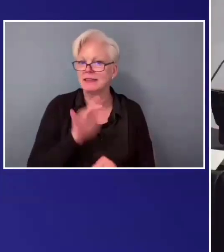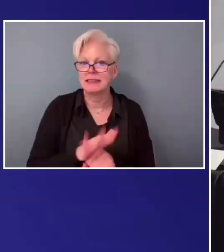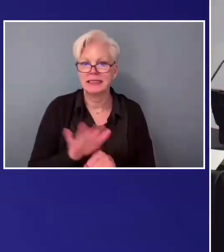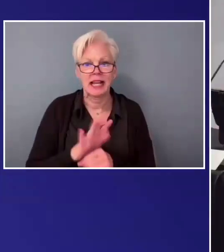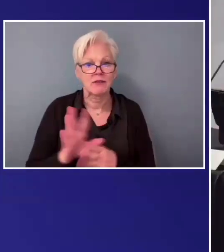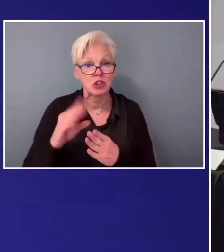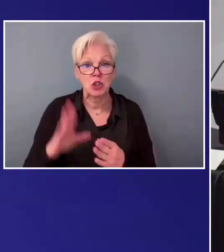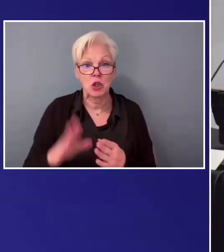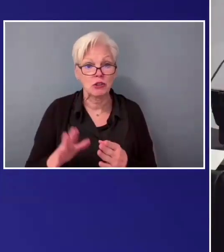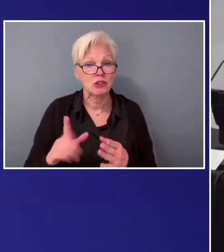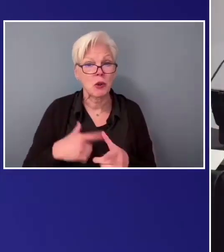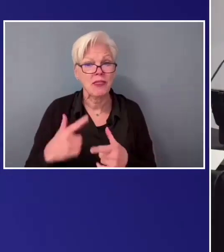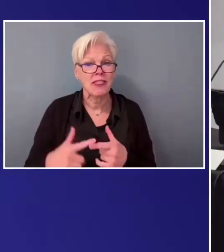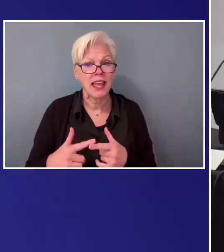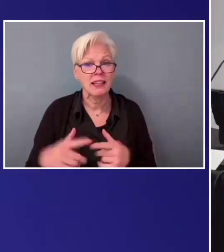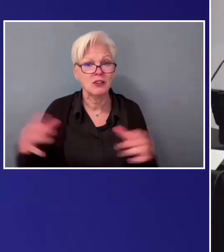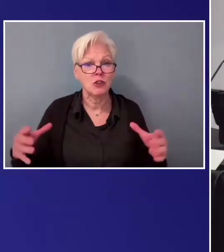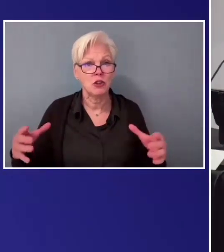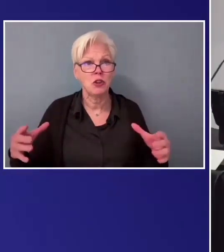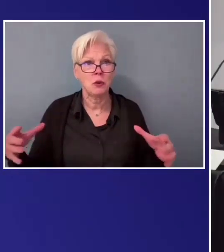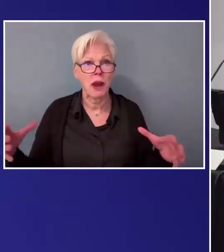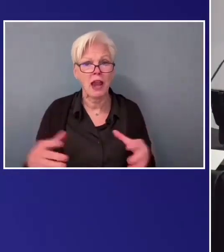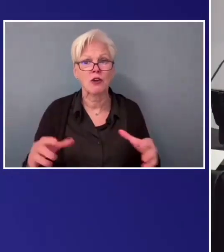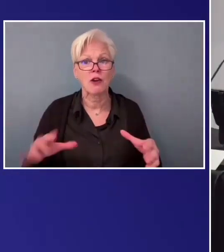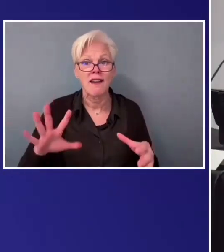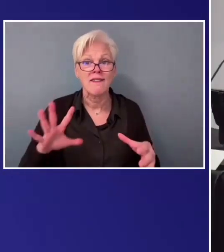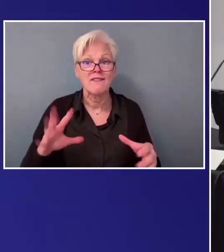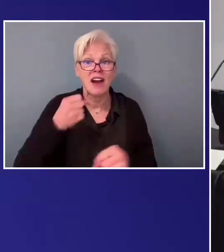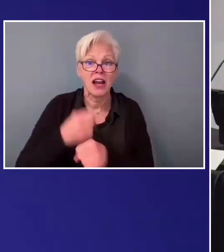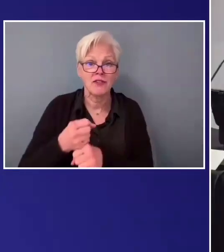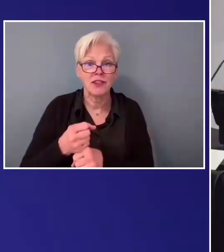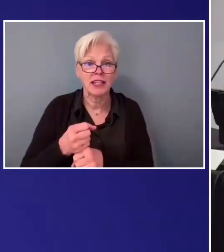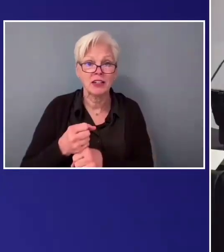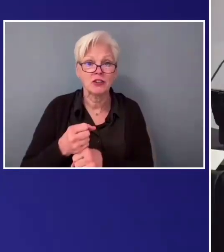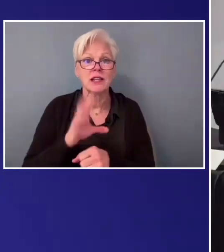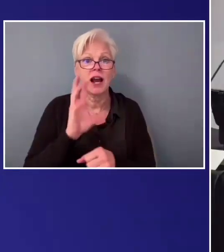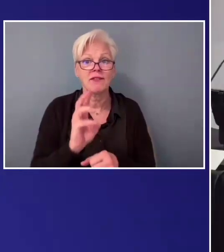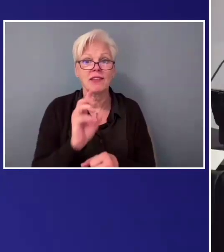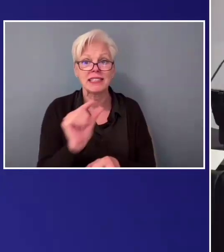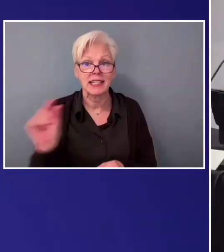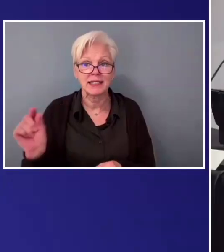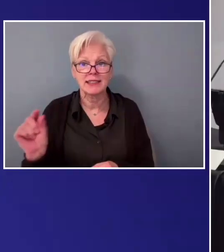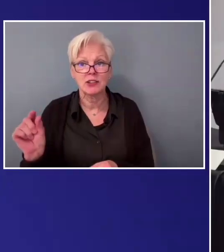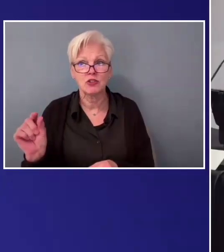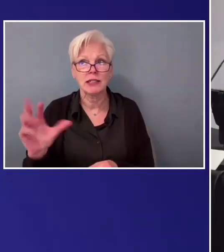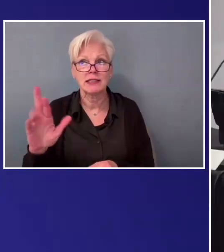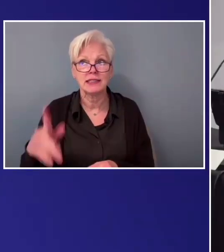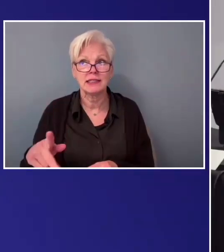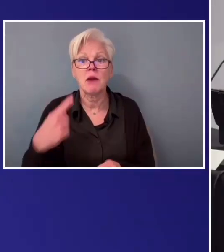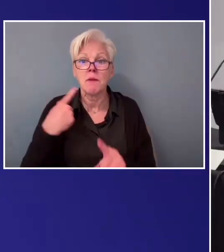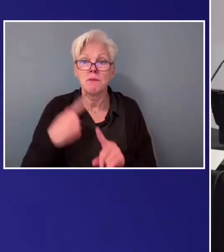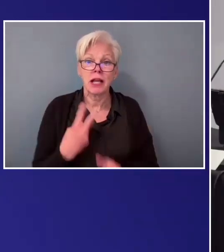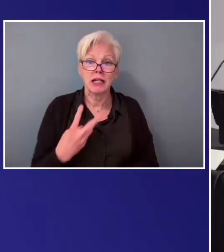Do you then aggregate the five years of the six-digit CIP, plus the one year of the four-digit CIP?